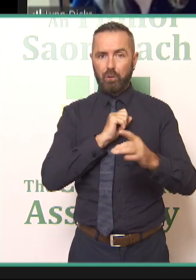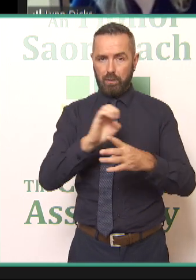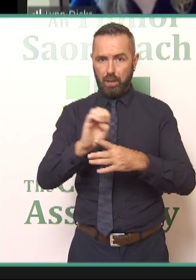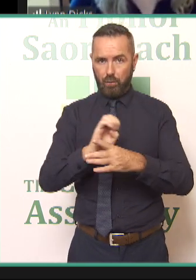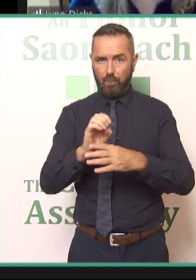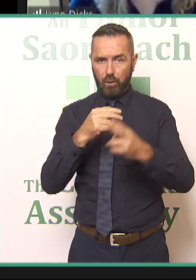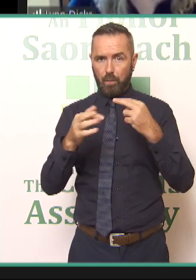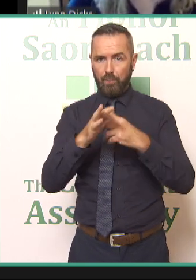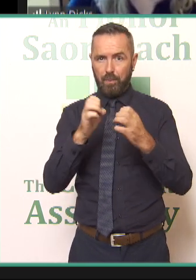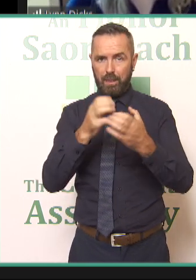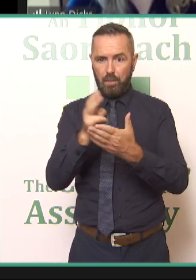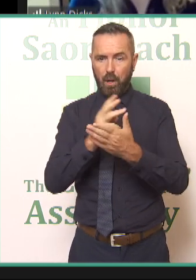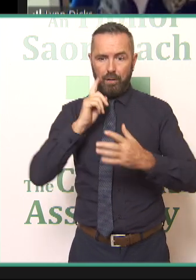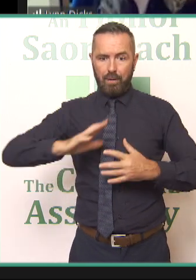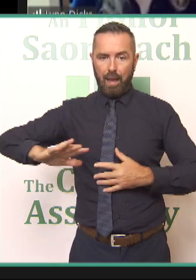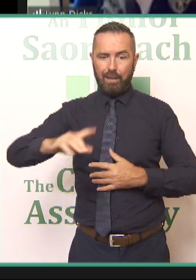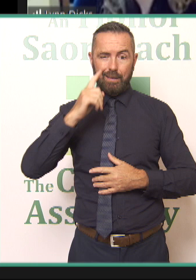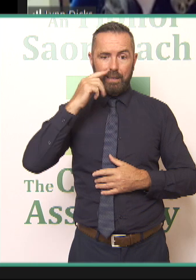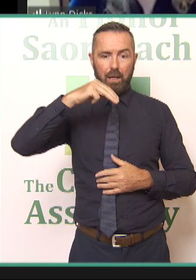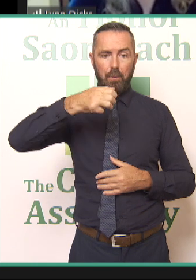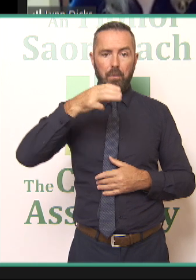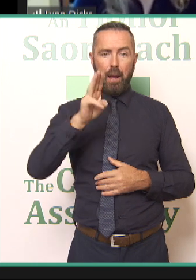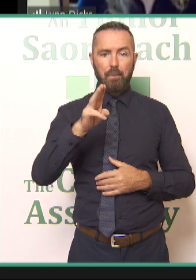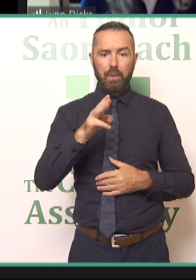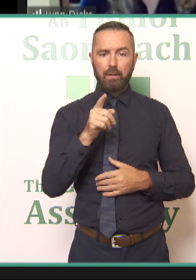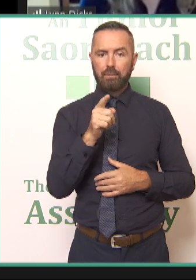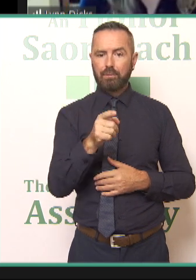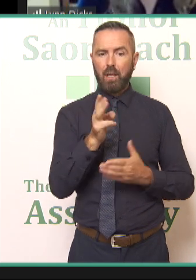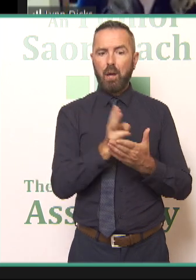here you see a map there are many analyzes like this this happens to be part of China and it's